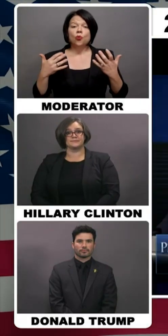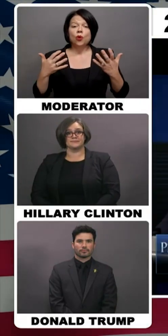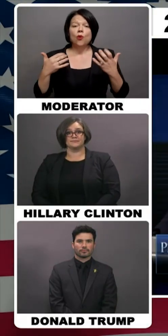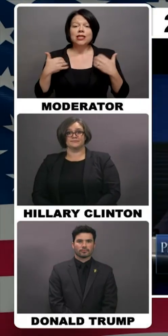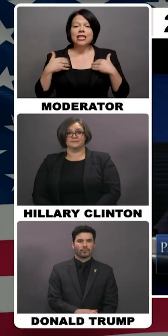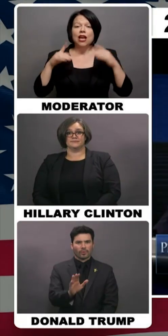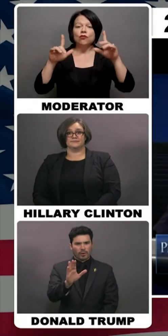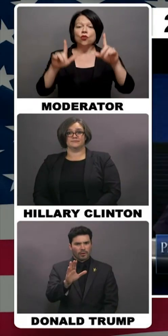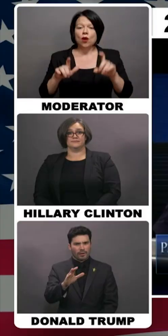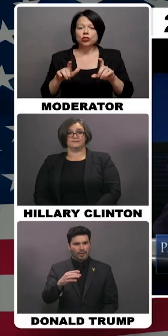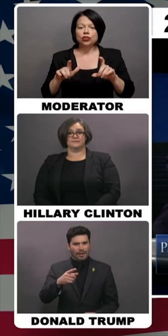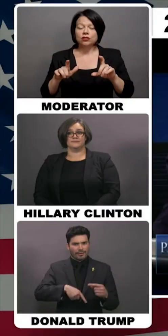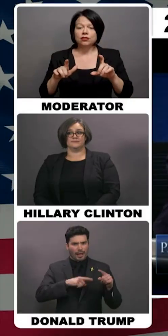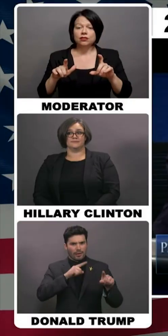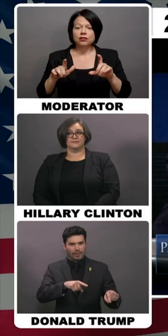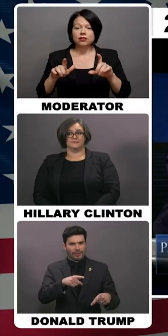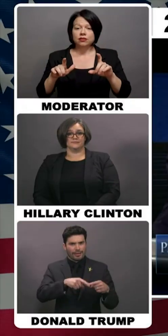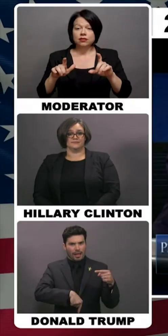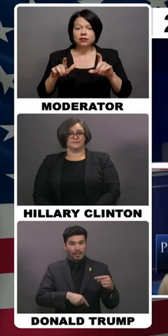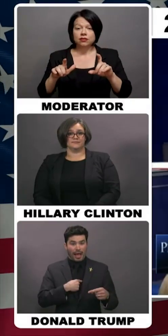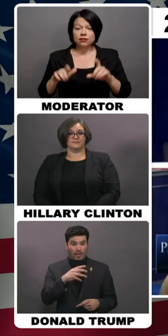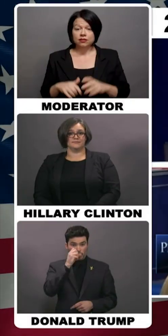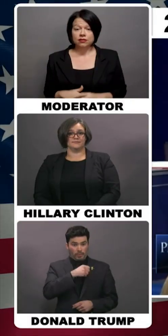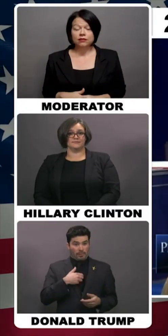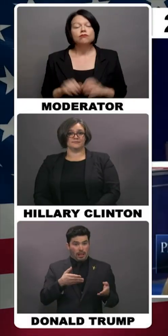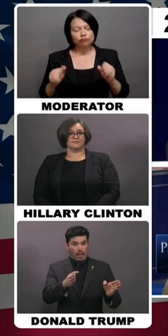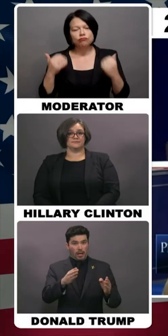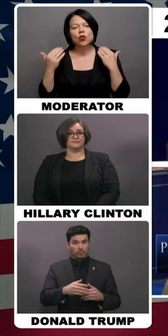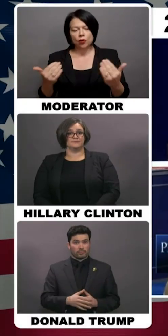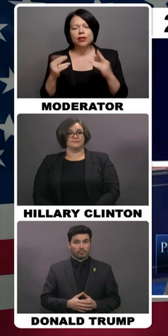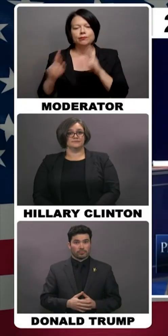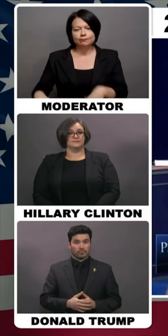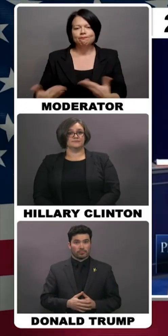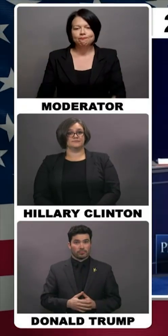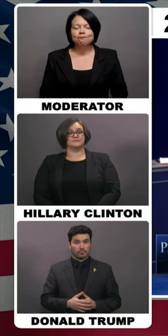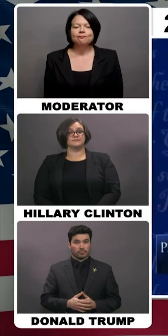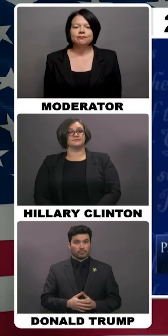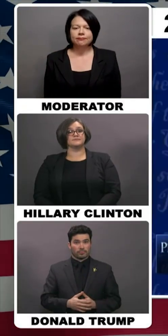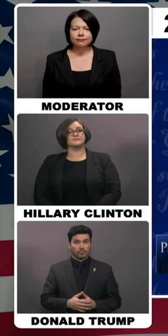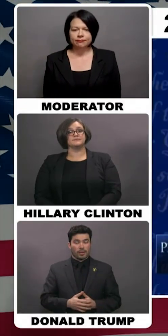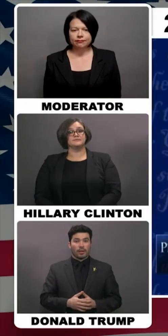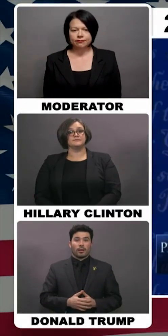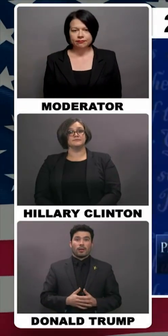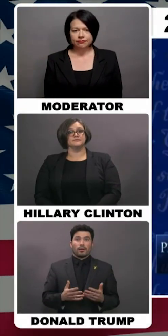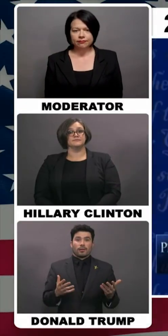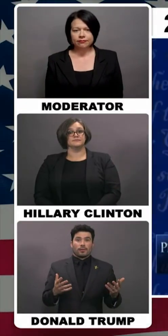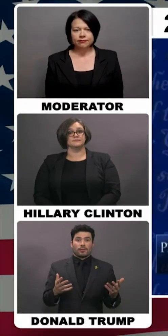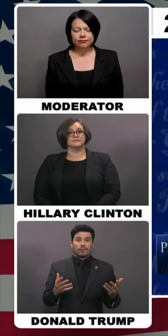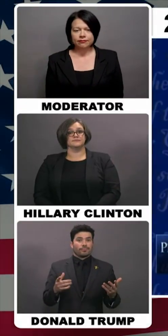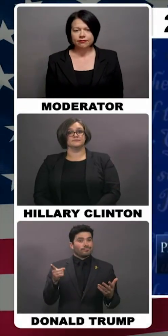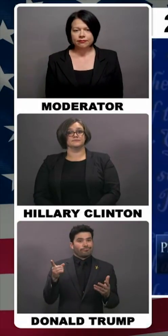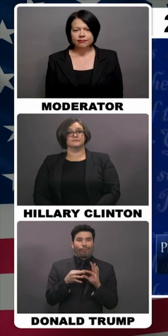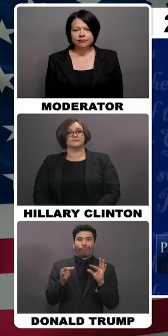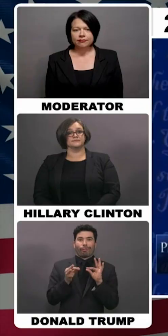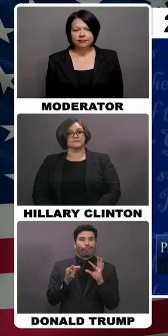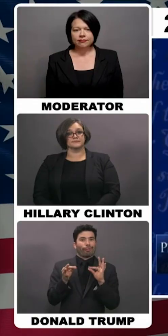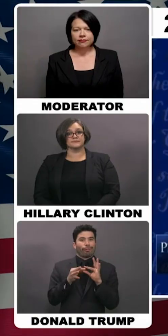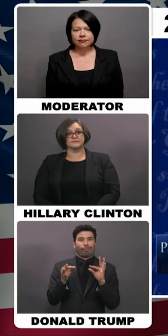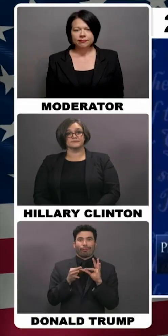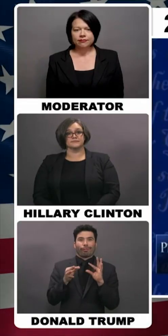Not allowed to respond to that. I assume I am. Yes, you can respond to that. It's just words, folks. It's just words. Those words.